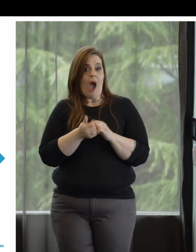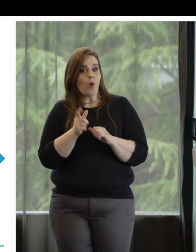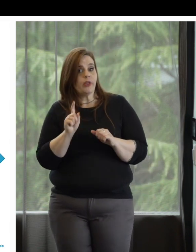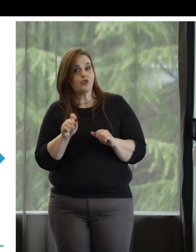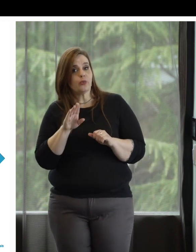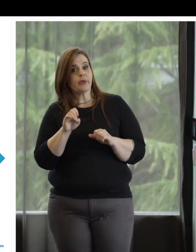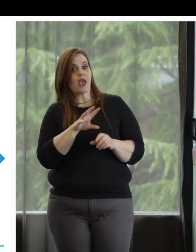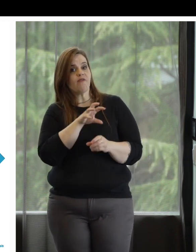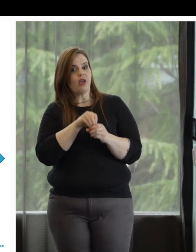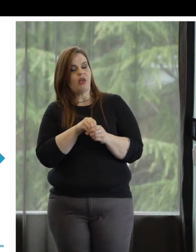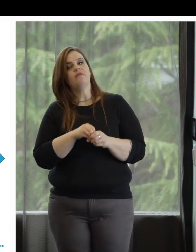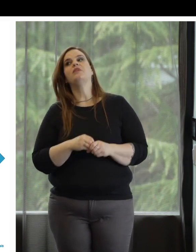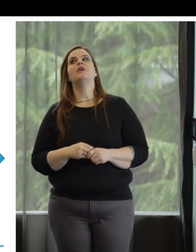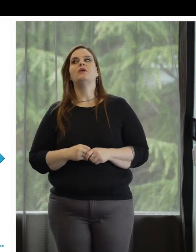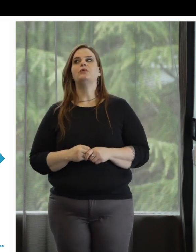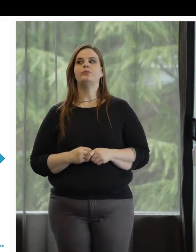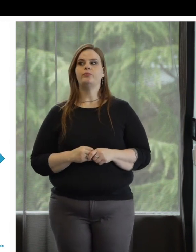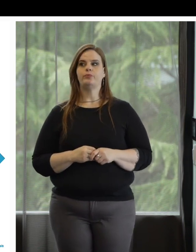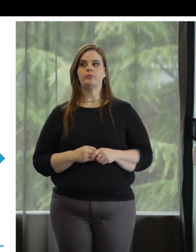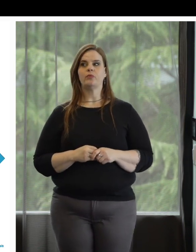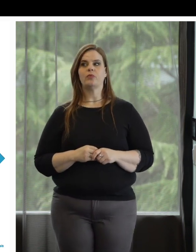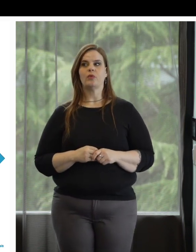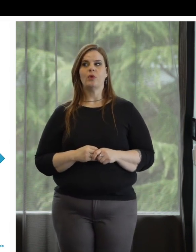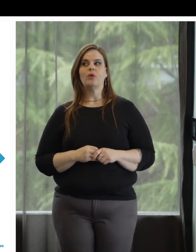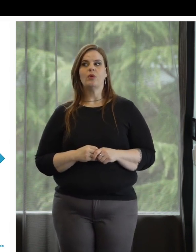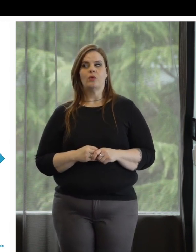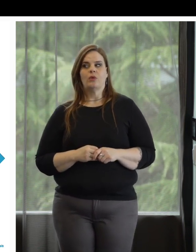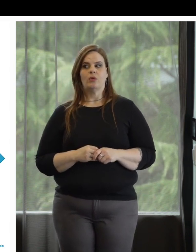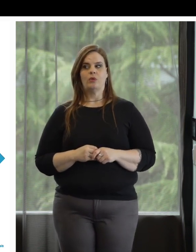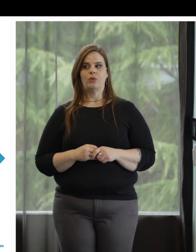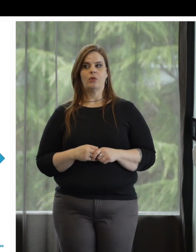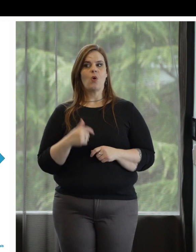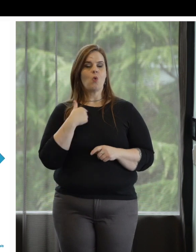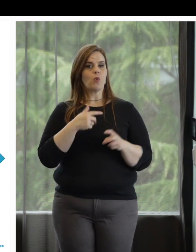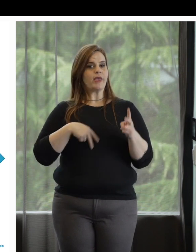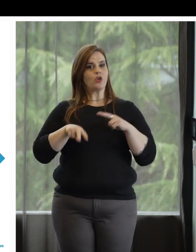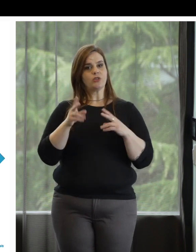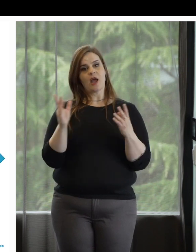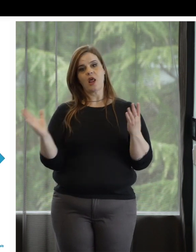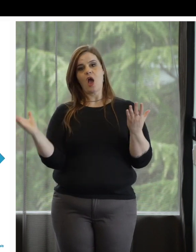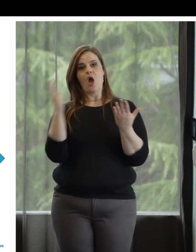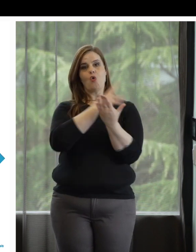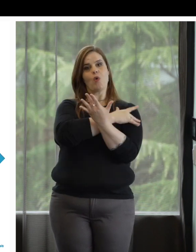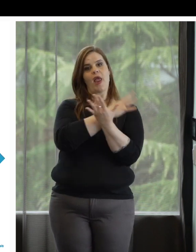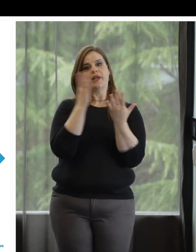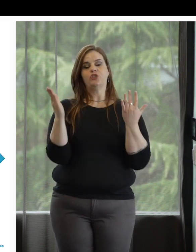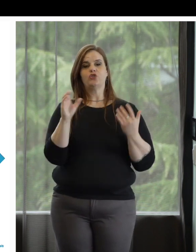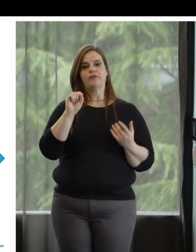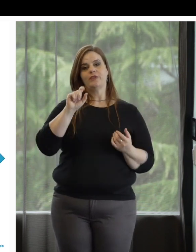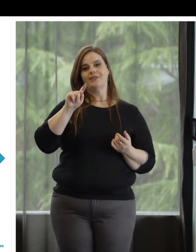ed. We looked at range of stakeholders there. From